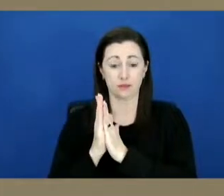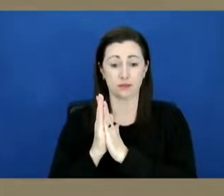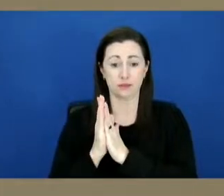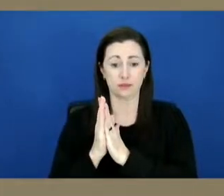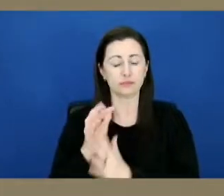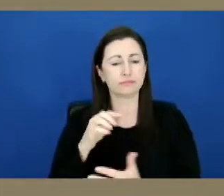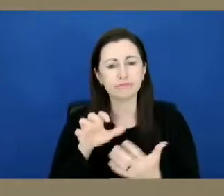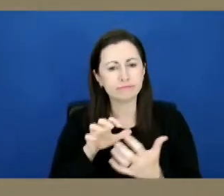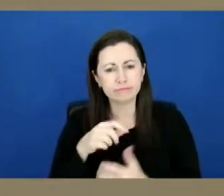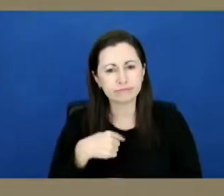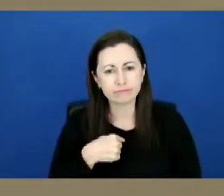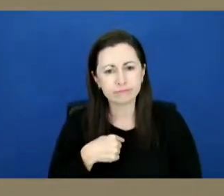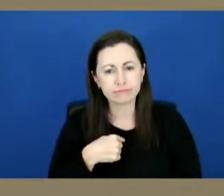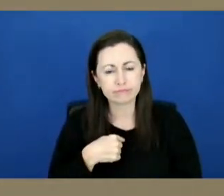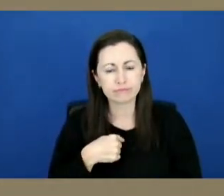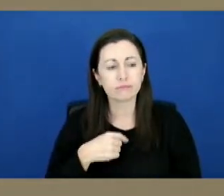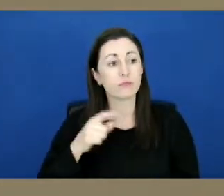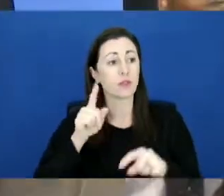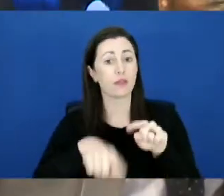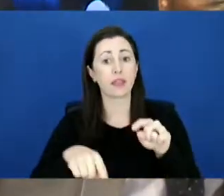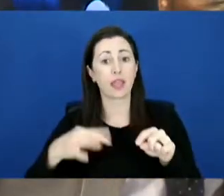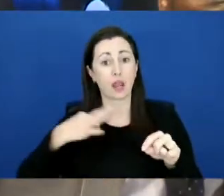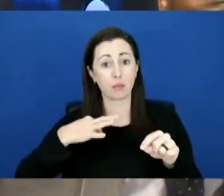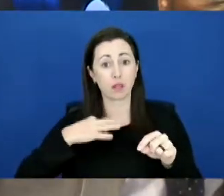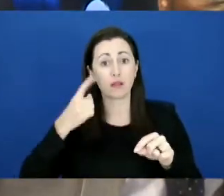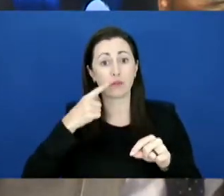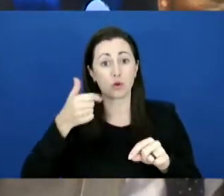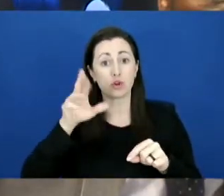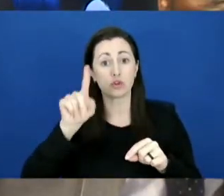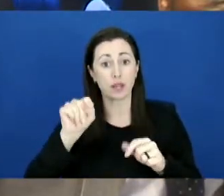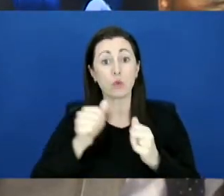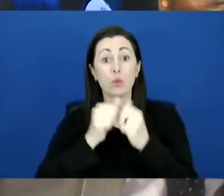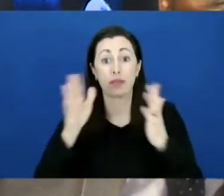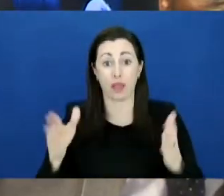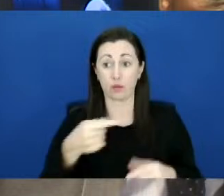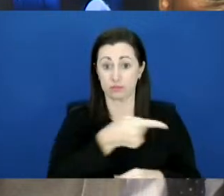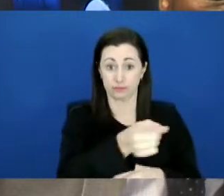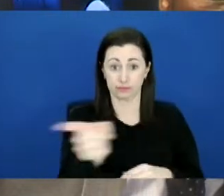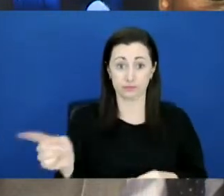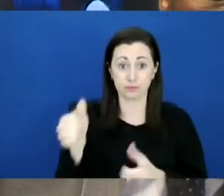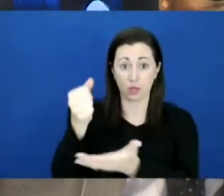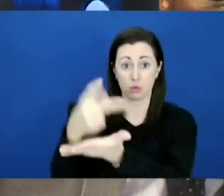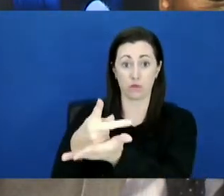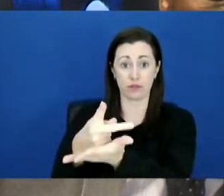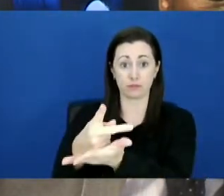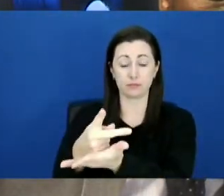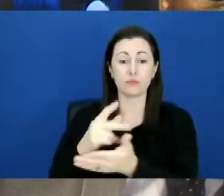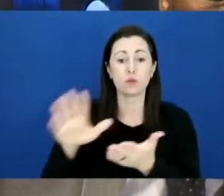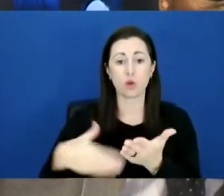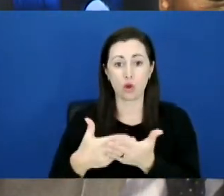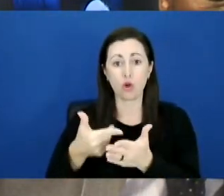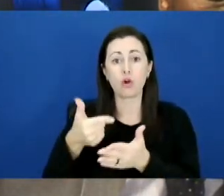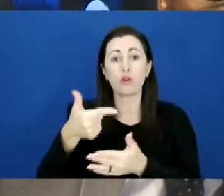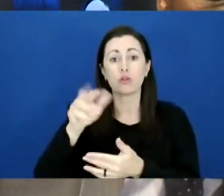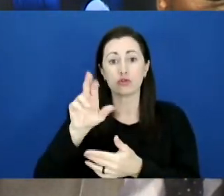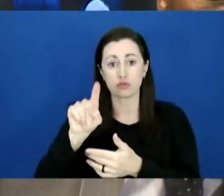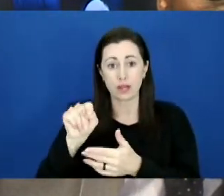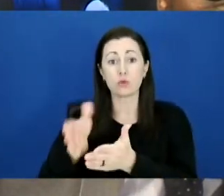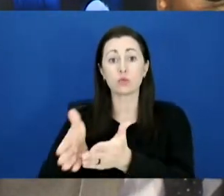EITHER DOING WHAT THEY ASKED -- I'M CONFUSED. WELL, THEY CAN'T